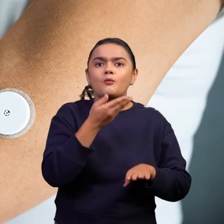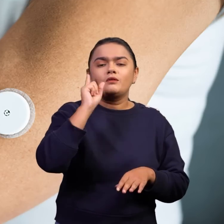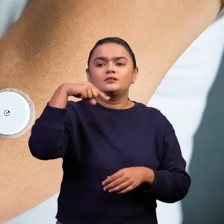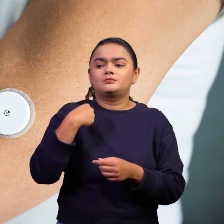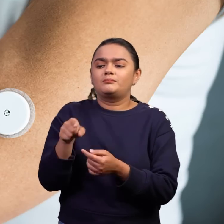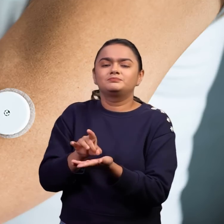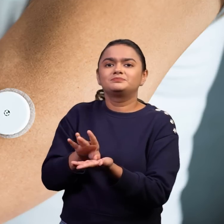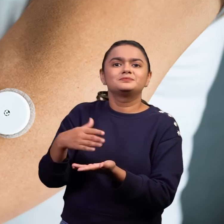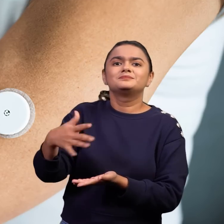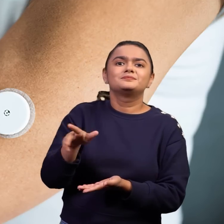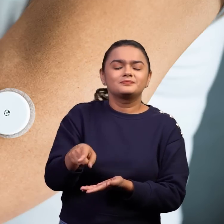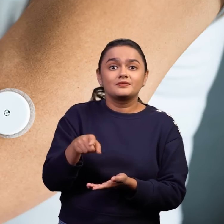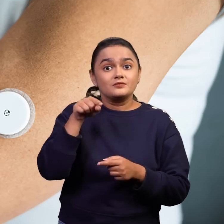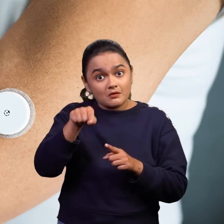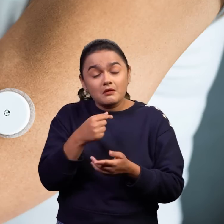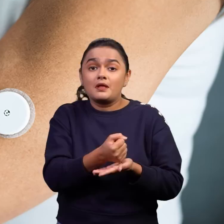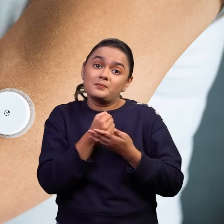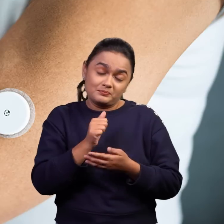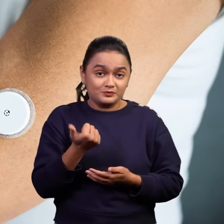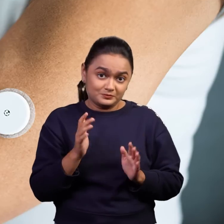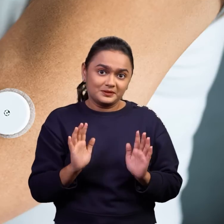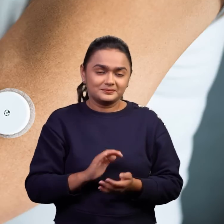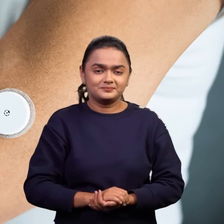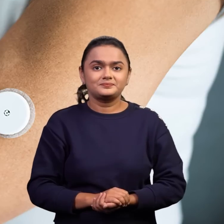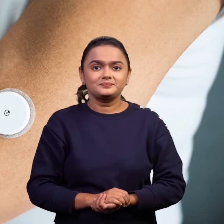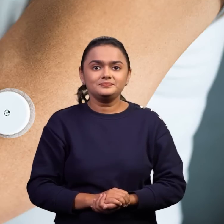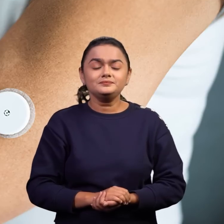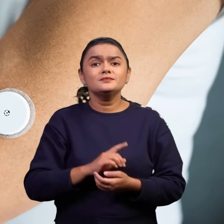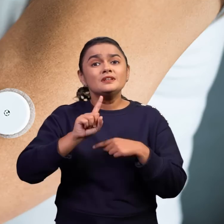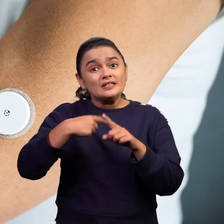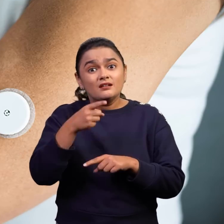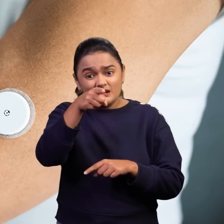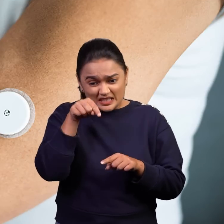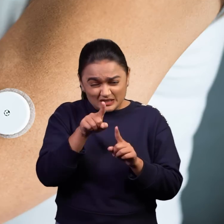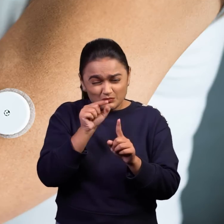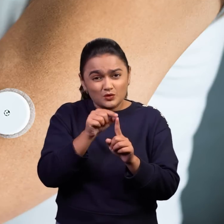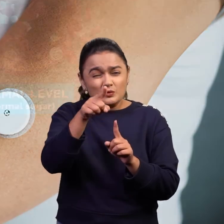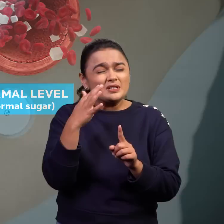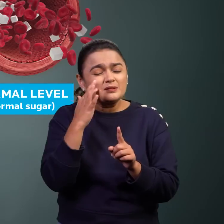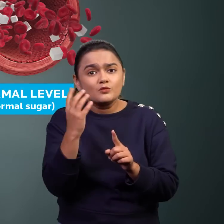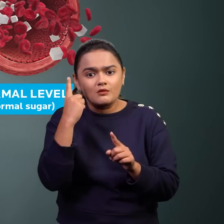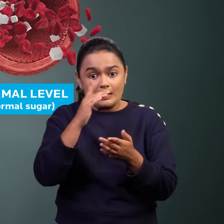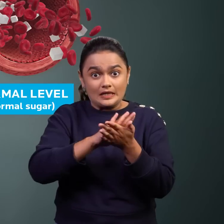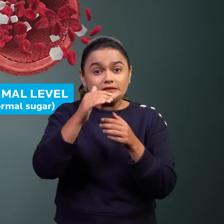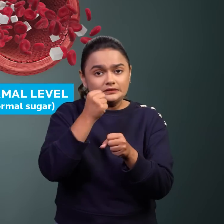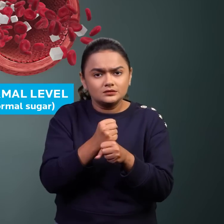Next time, you'll avoid it, and that's how this helps us. In addition to this, we also need to be mindful of hypoglycemia.